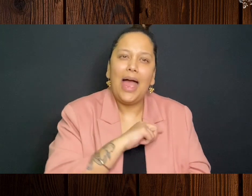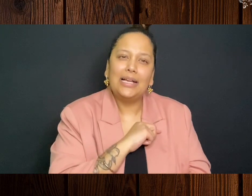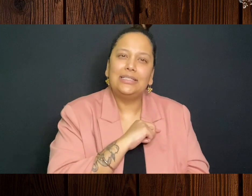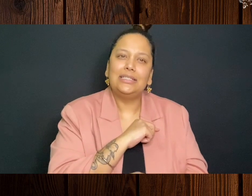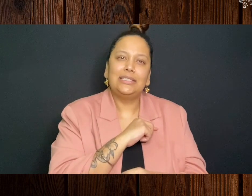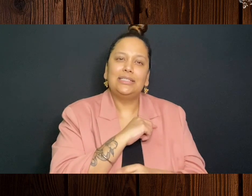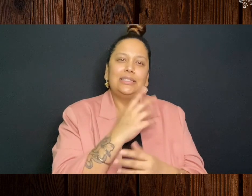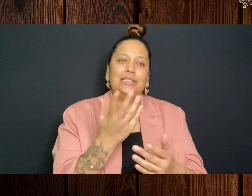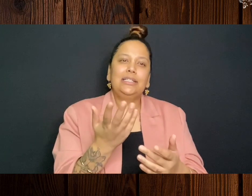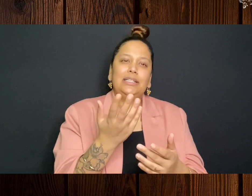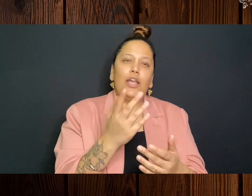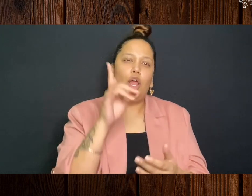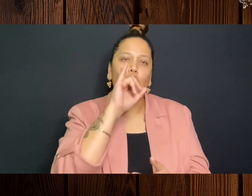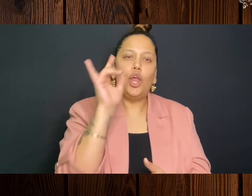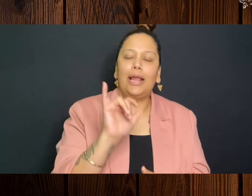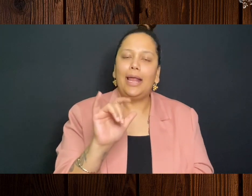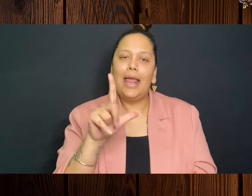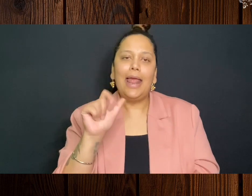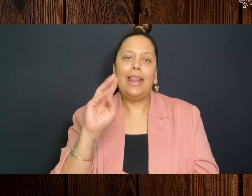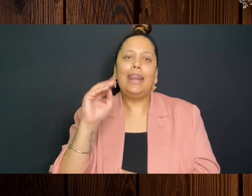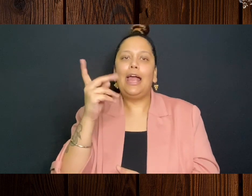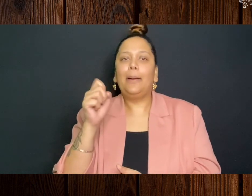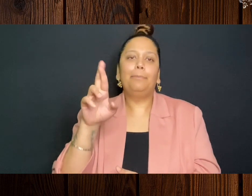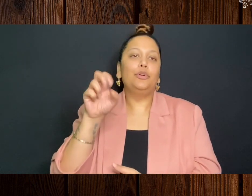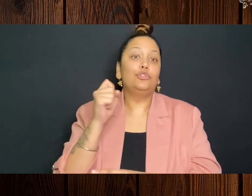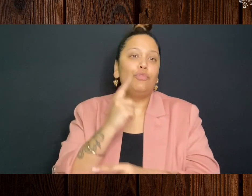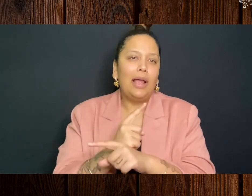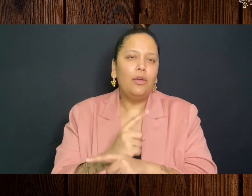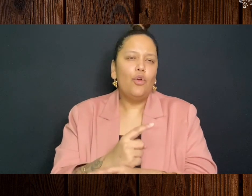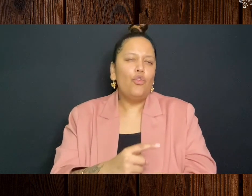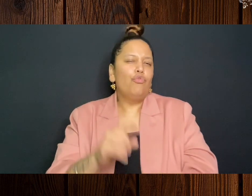to - like look at The Lumineers, right? Great example of Hey Ho,